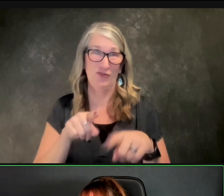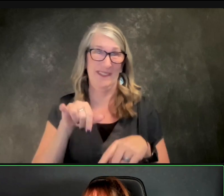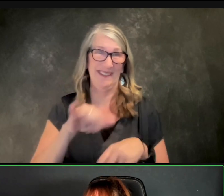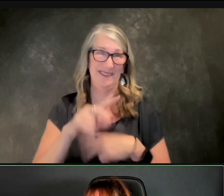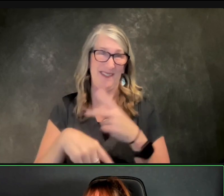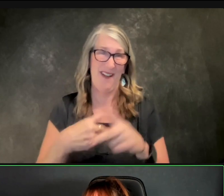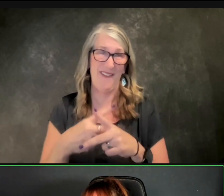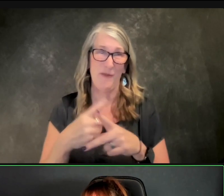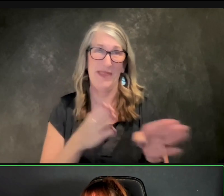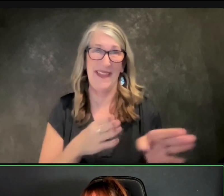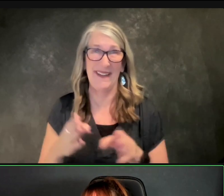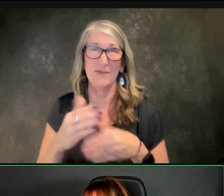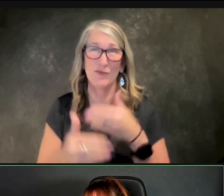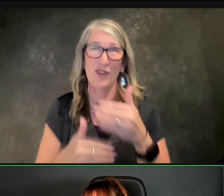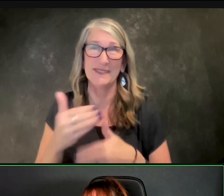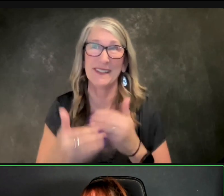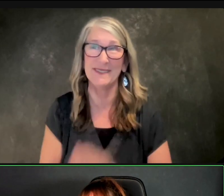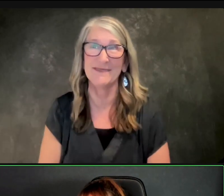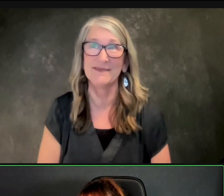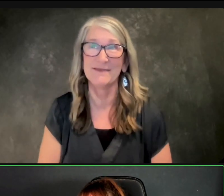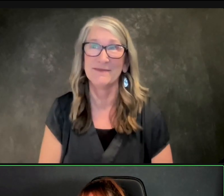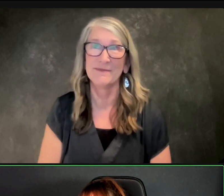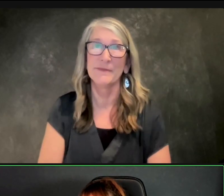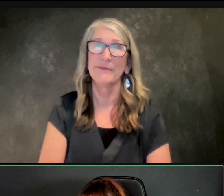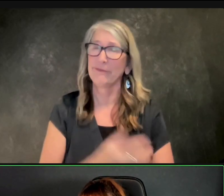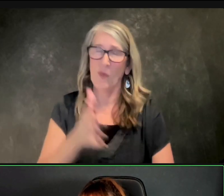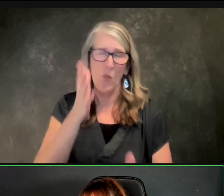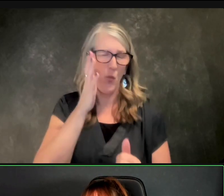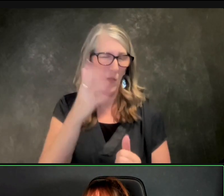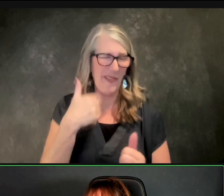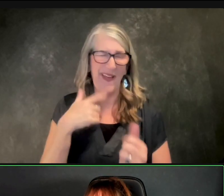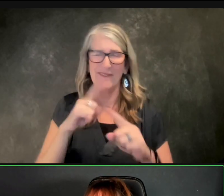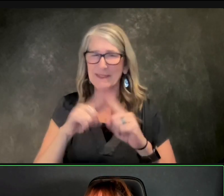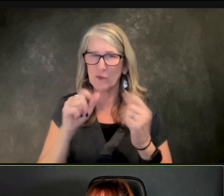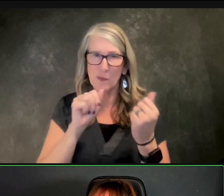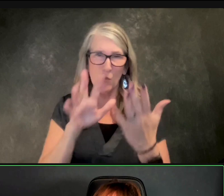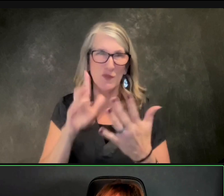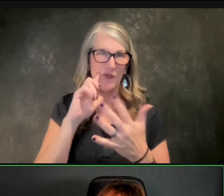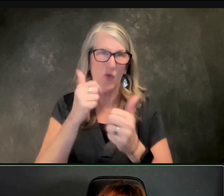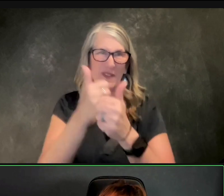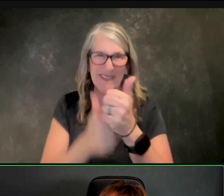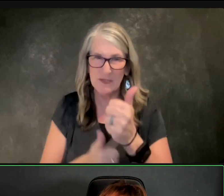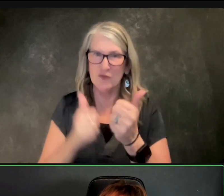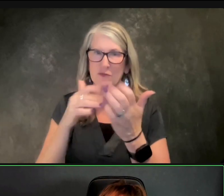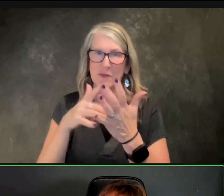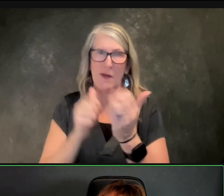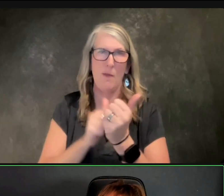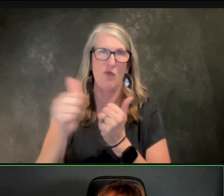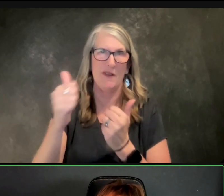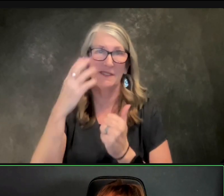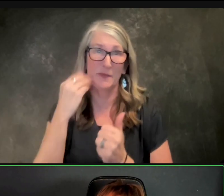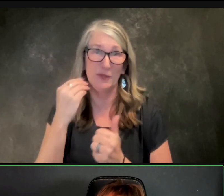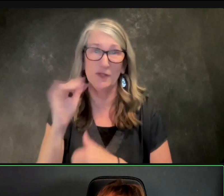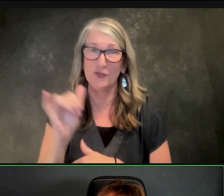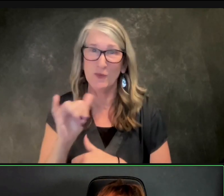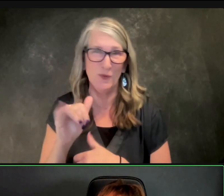You'll find yourself needing to be patient to explain and re-explain to people you come across.